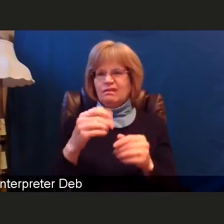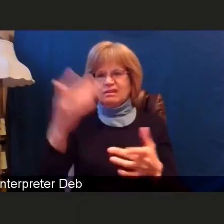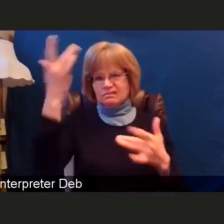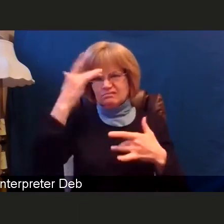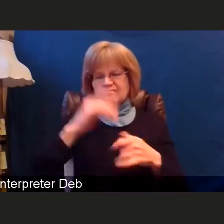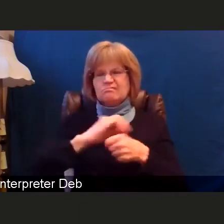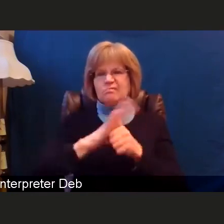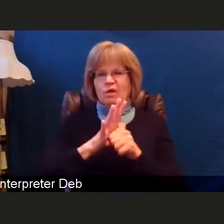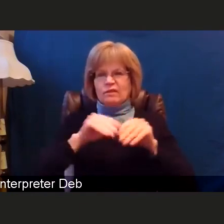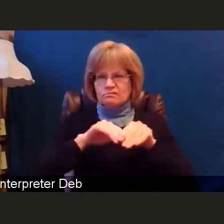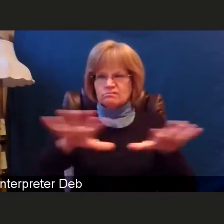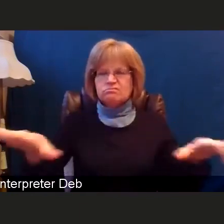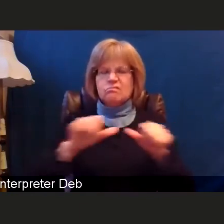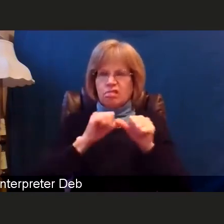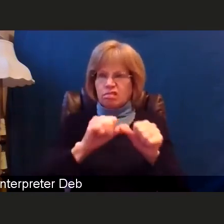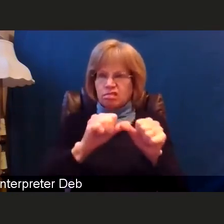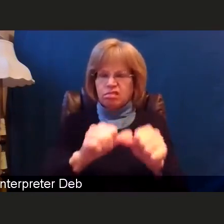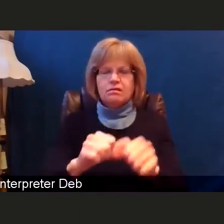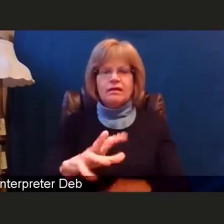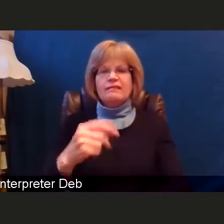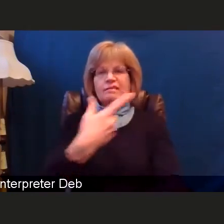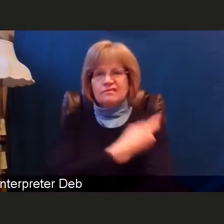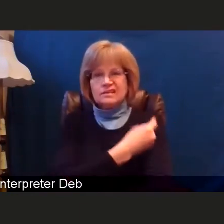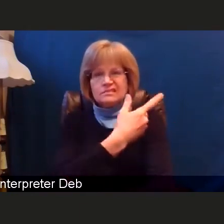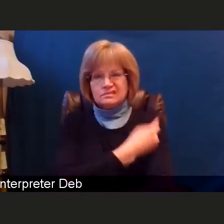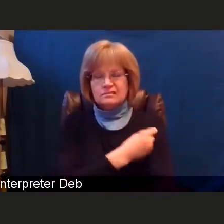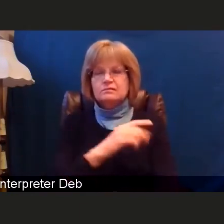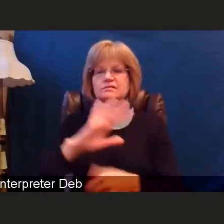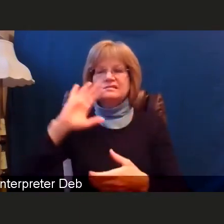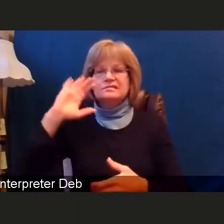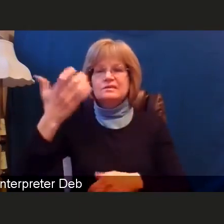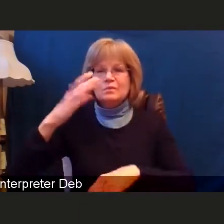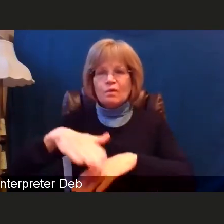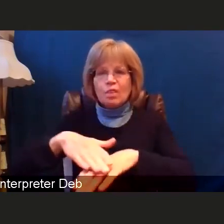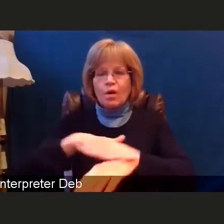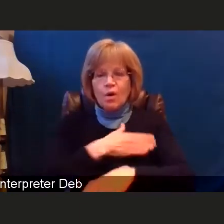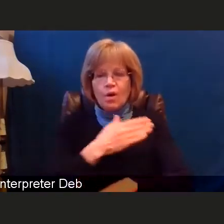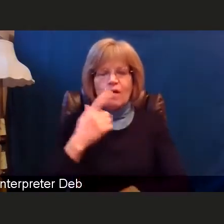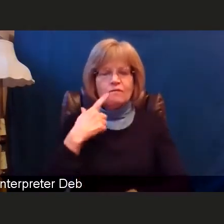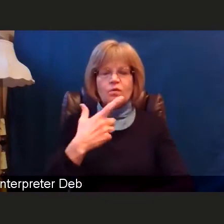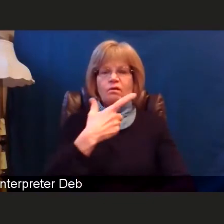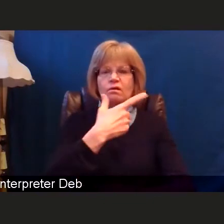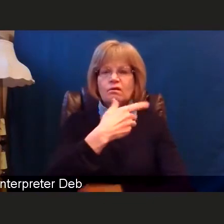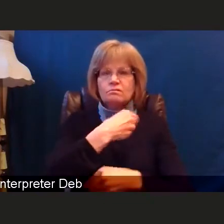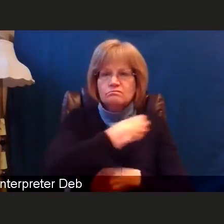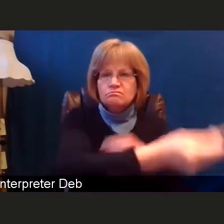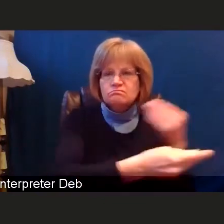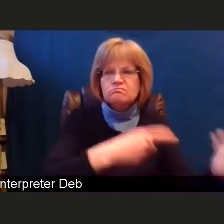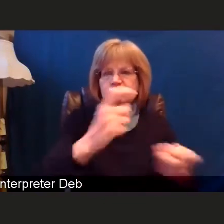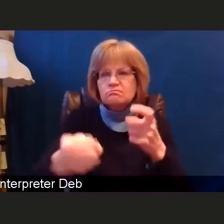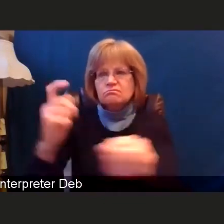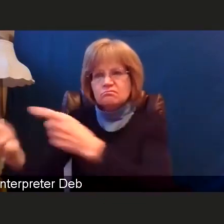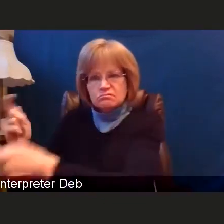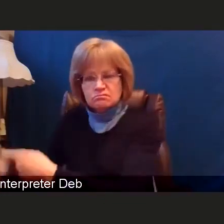and the vaccine seems so slow in being distributed out to everybody in the community.